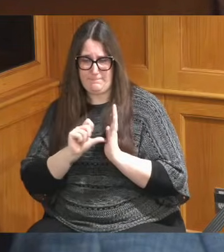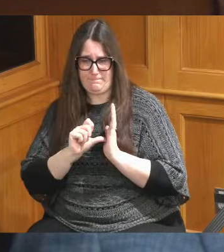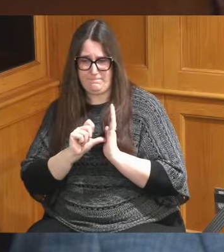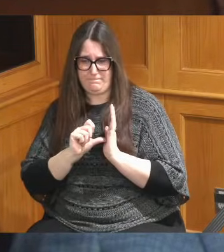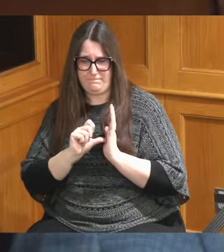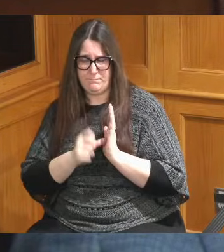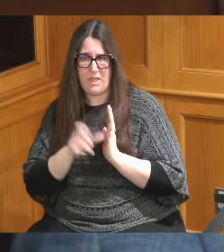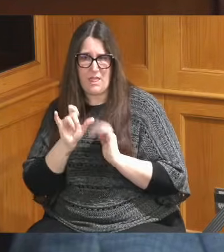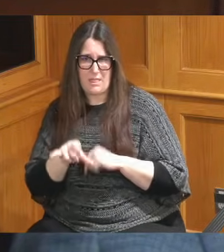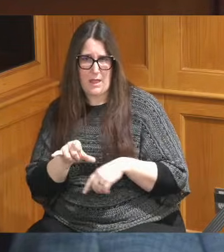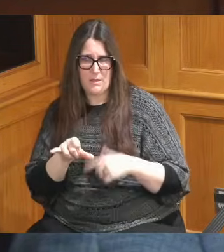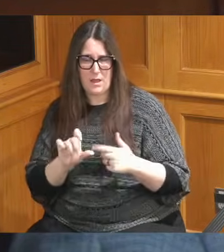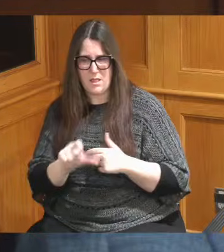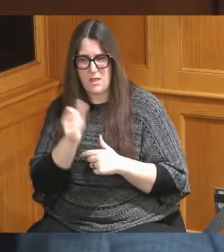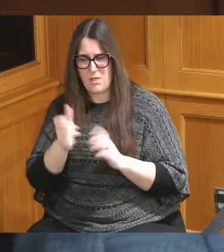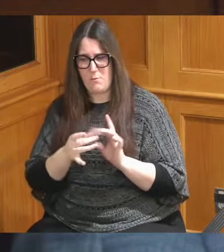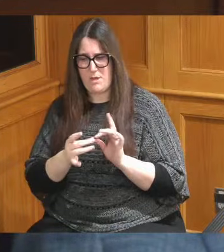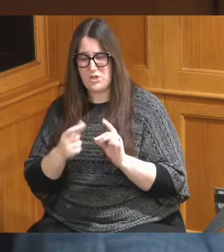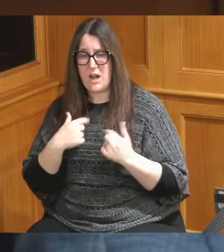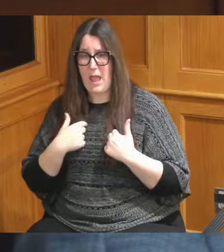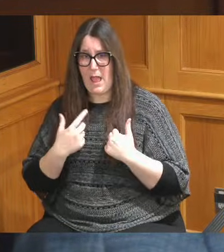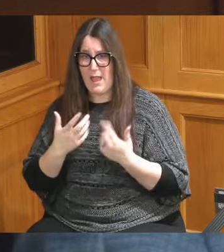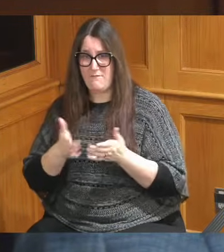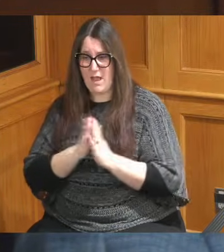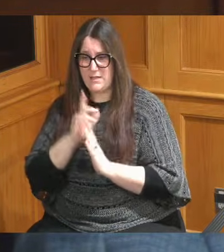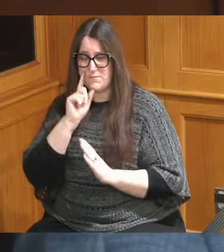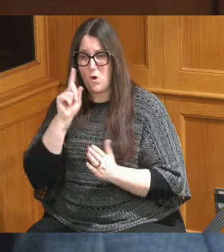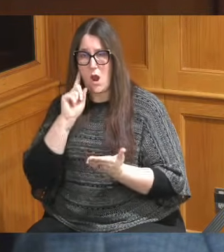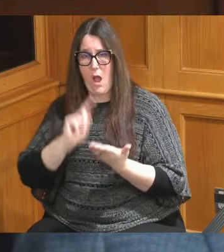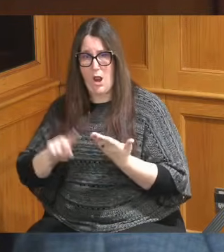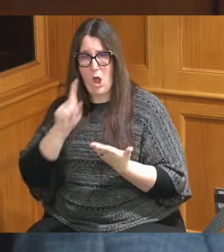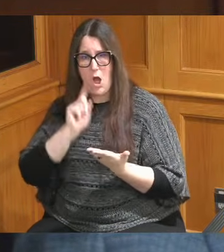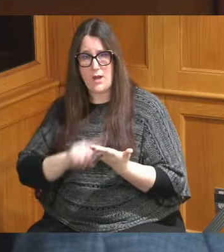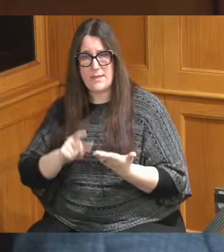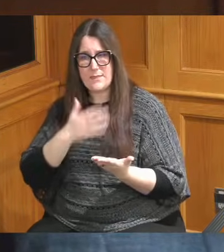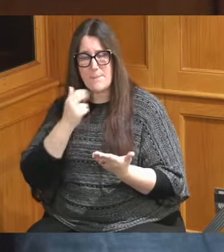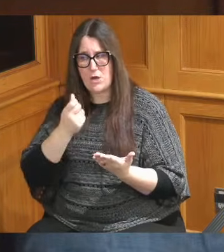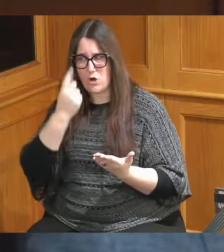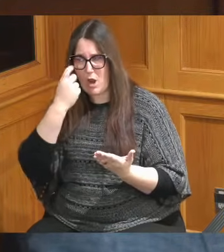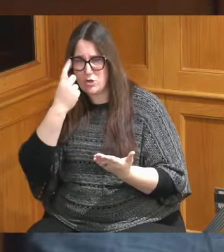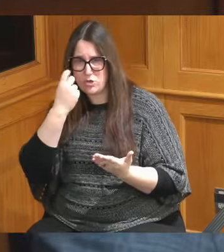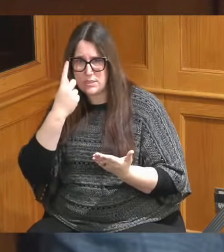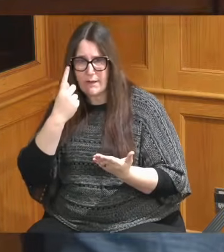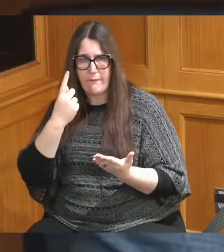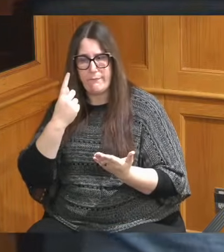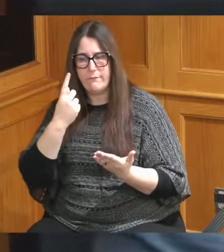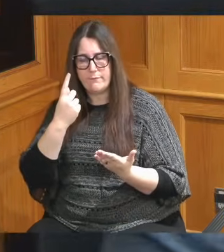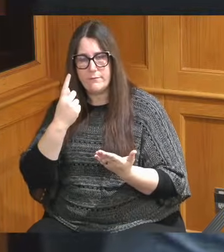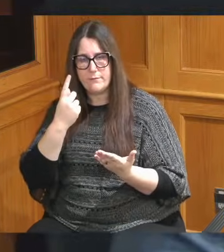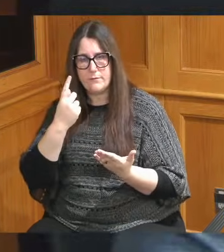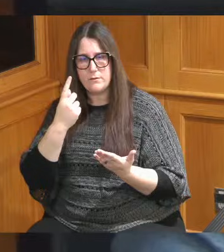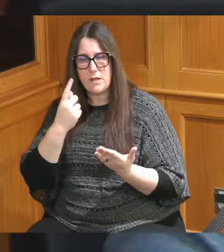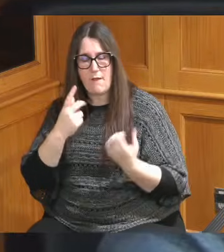that was mentioned I too have asked for an audit to get a better understanding of the reserve over